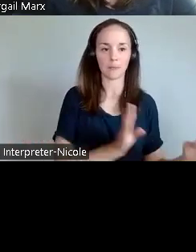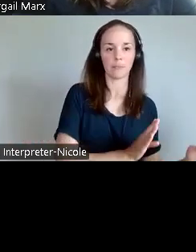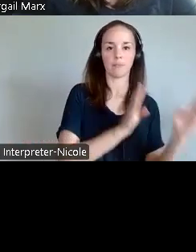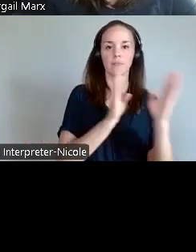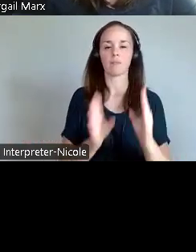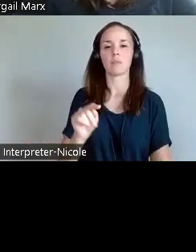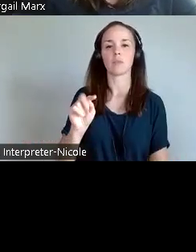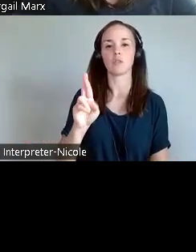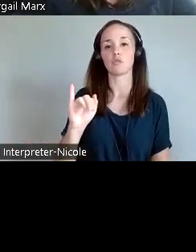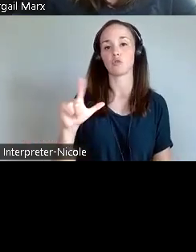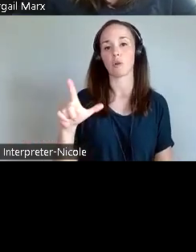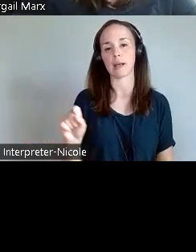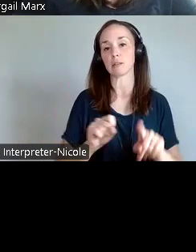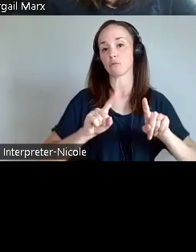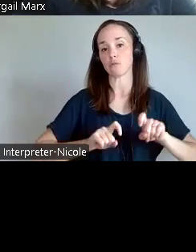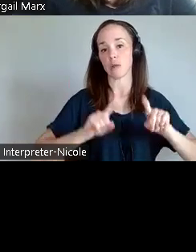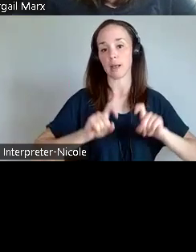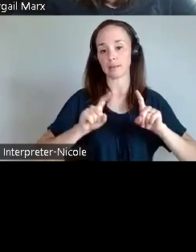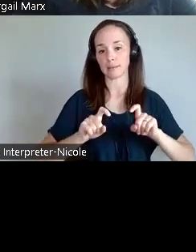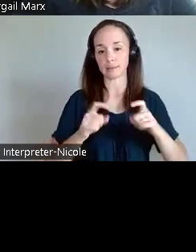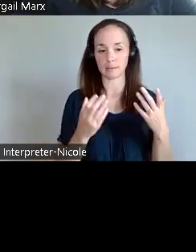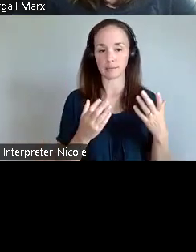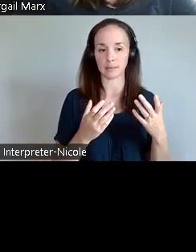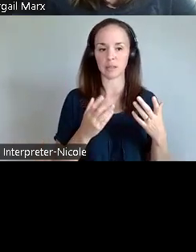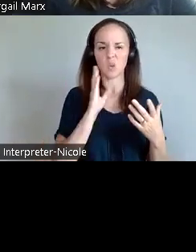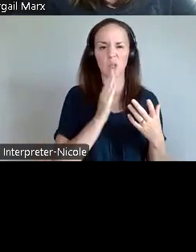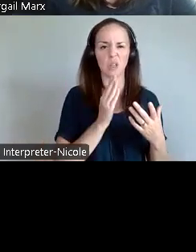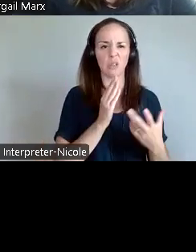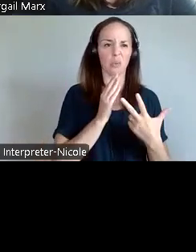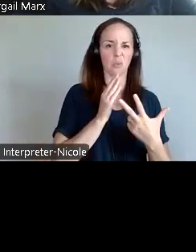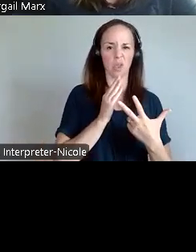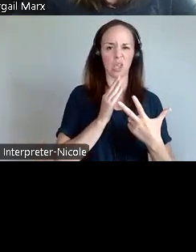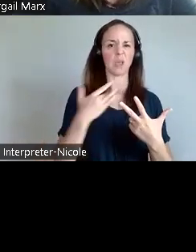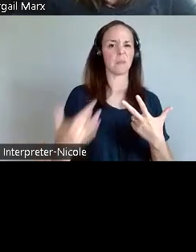where you are typically trying at least three different communication systems.